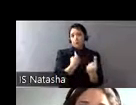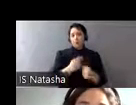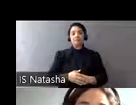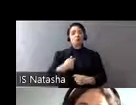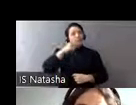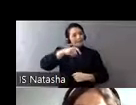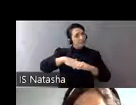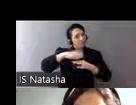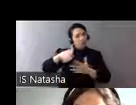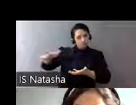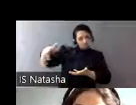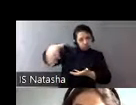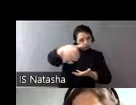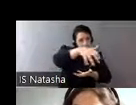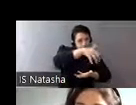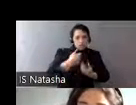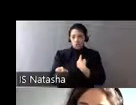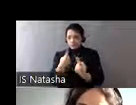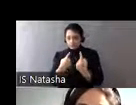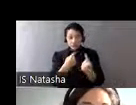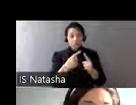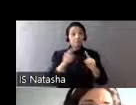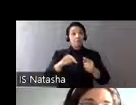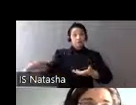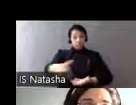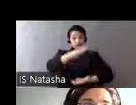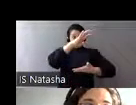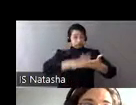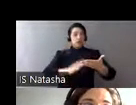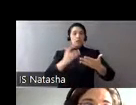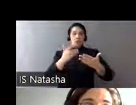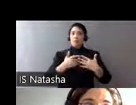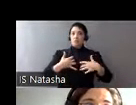it gave us some really interesting feedback that I'll show you now.